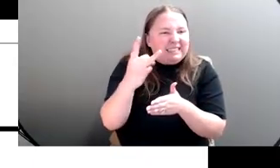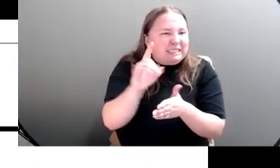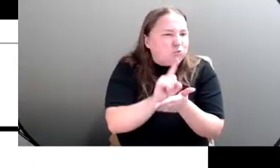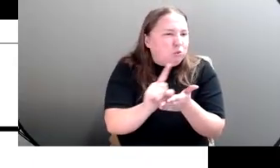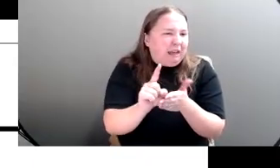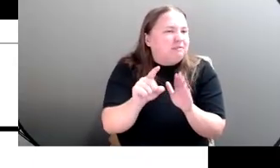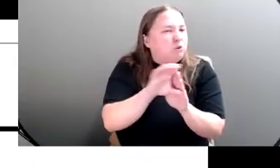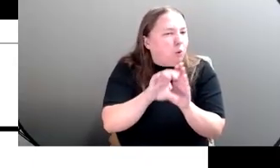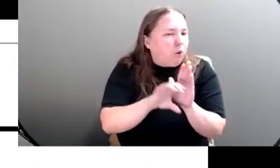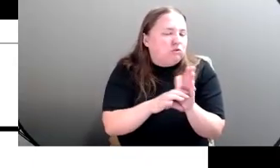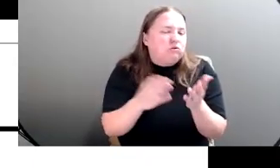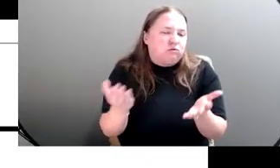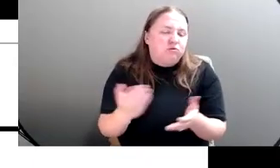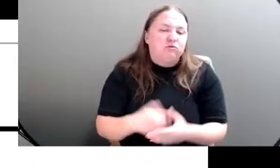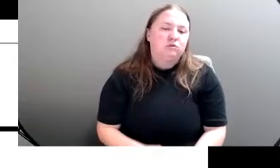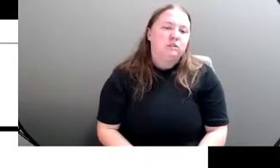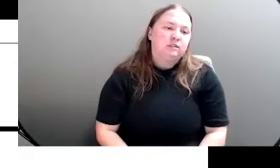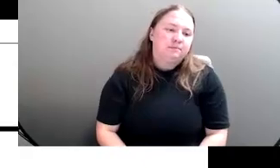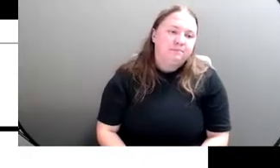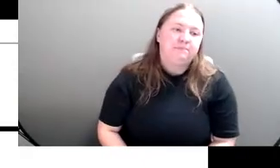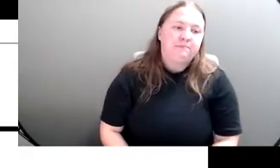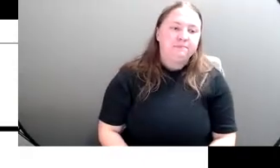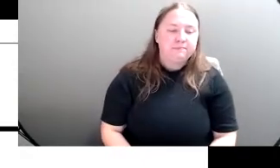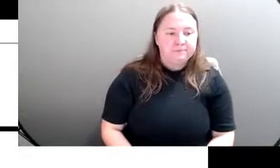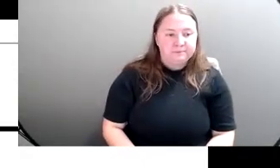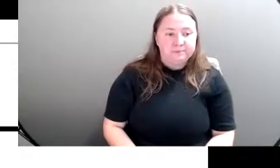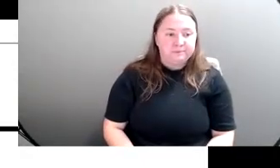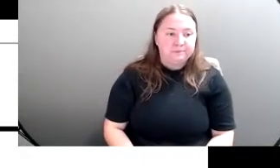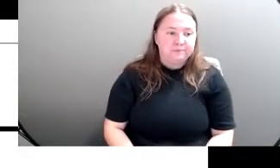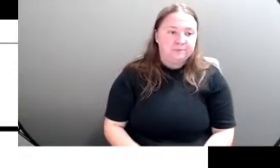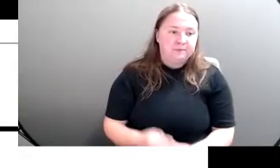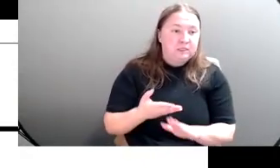Okay. So before this, the course starts, you know,